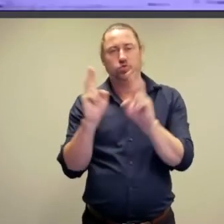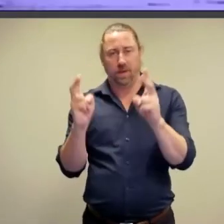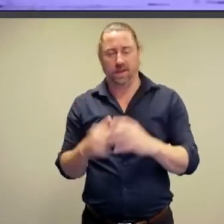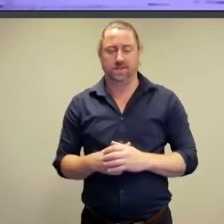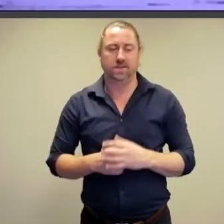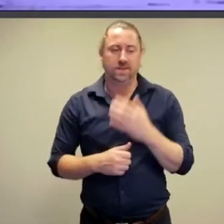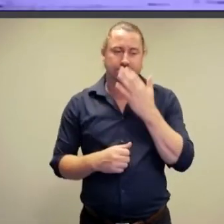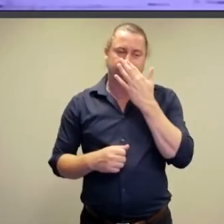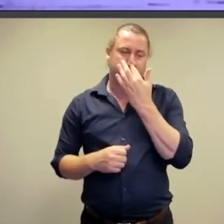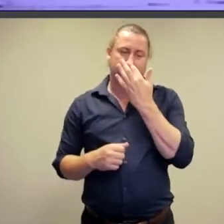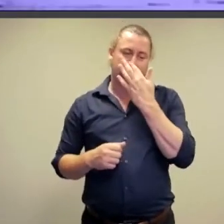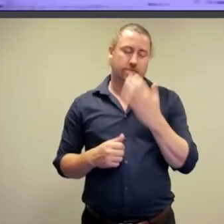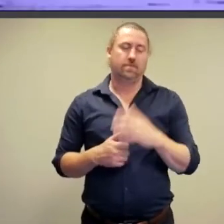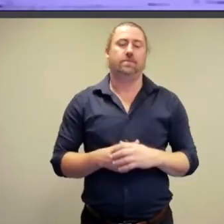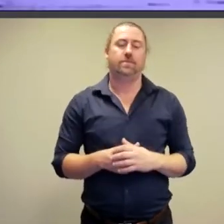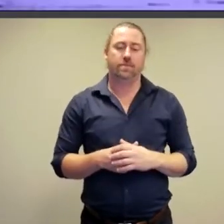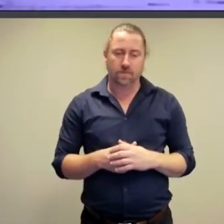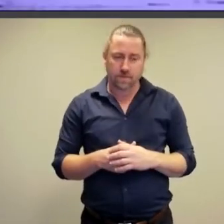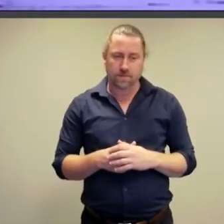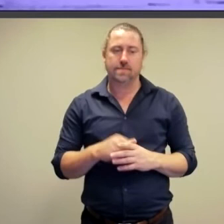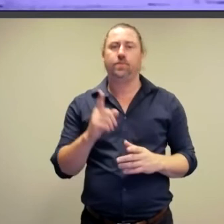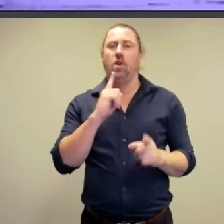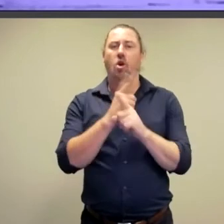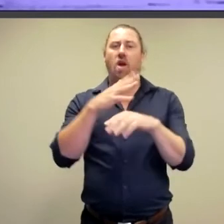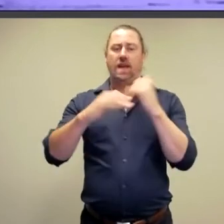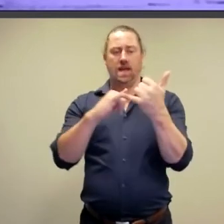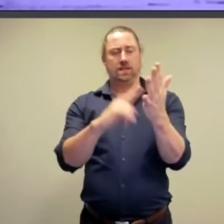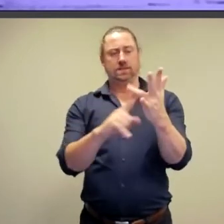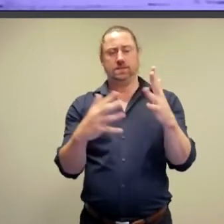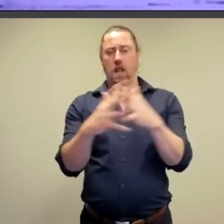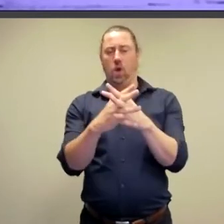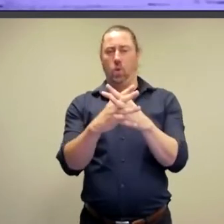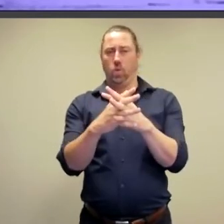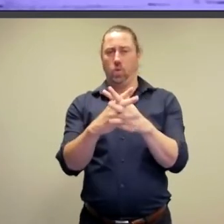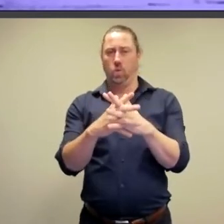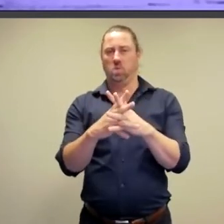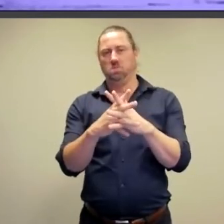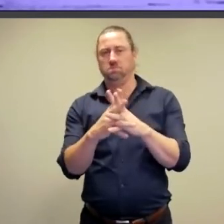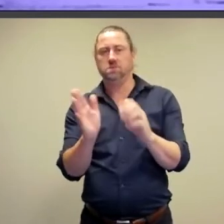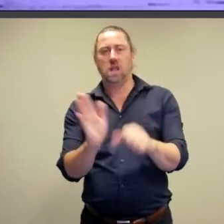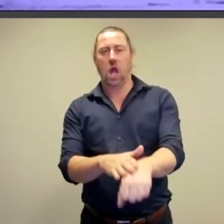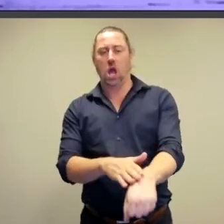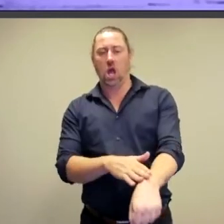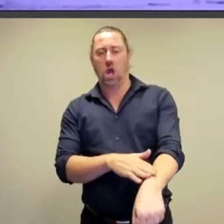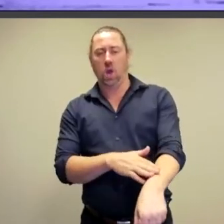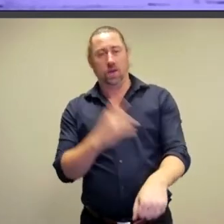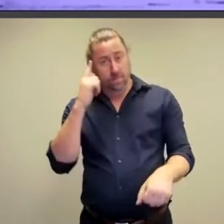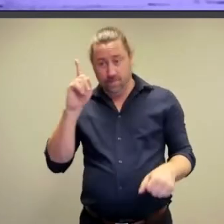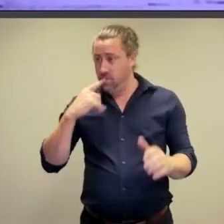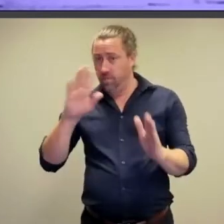Now, I want to think about slowness, let's launch what I think is our final